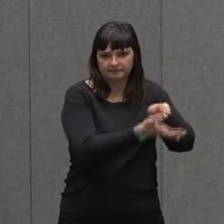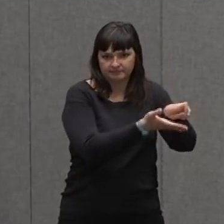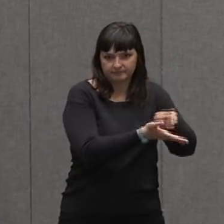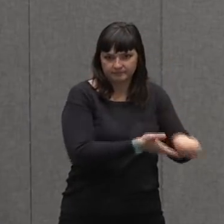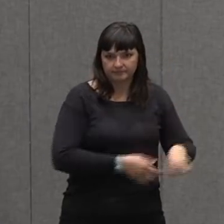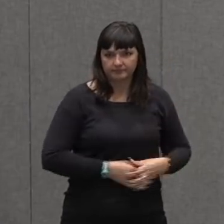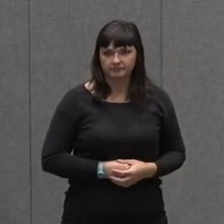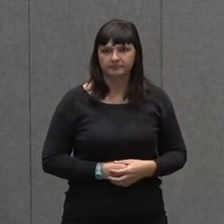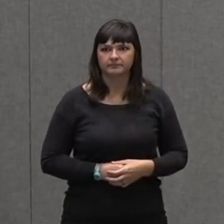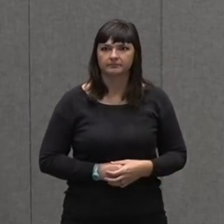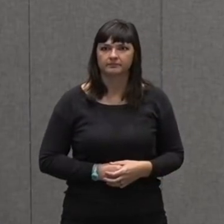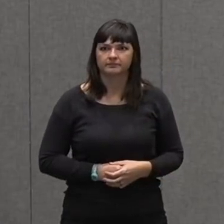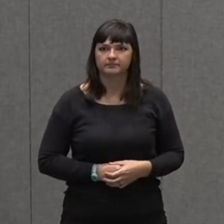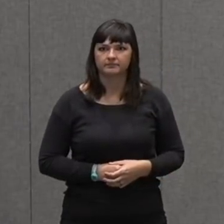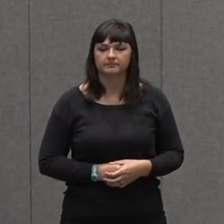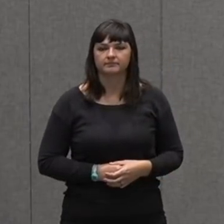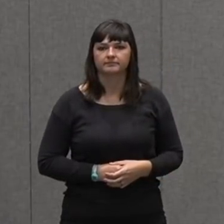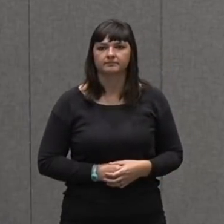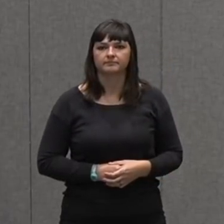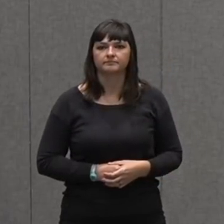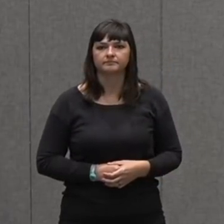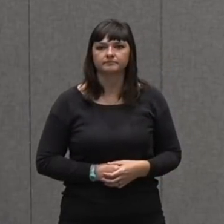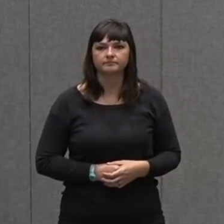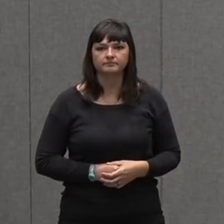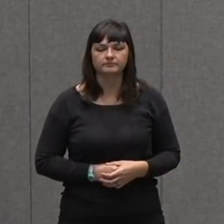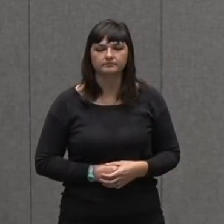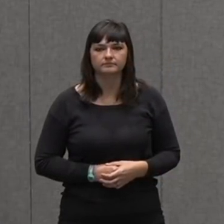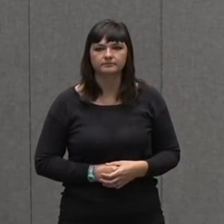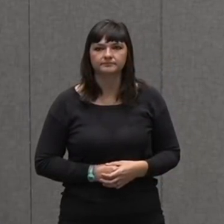with very low rainfall